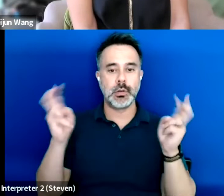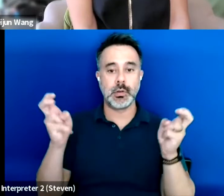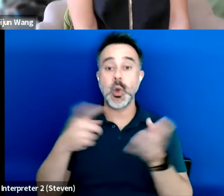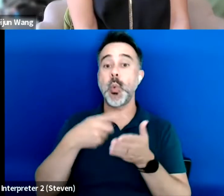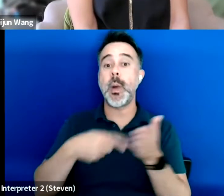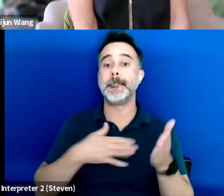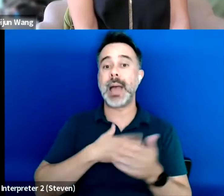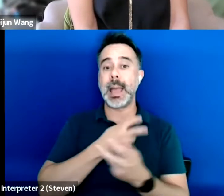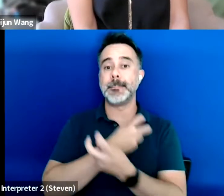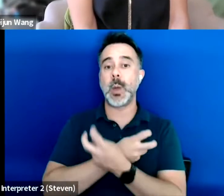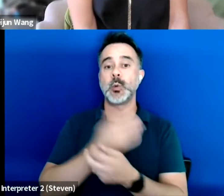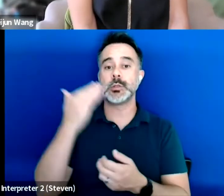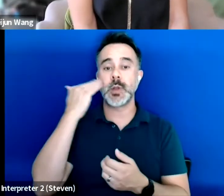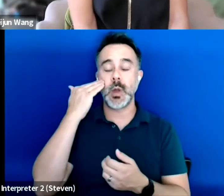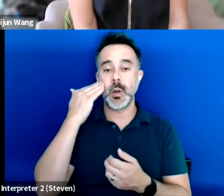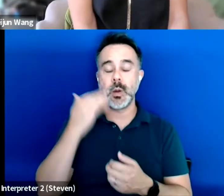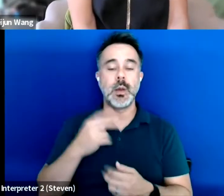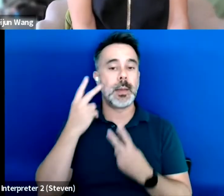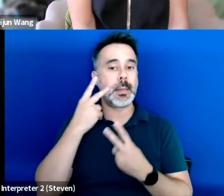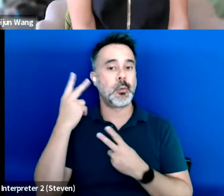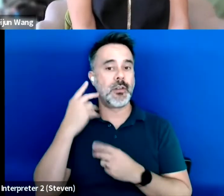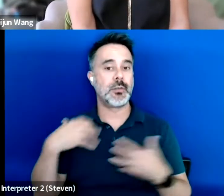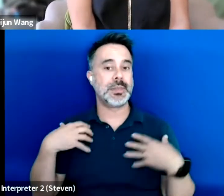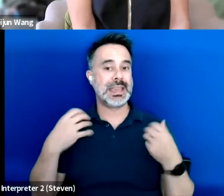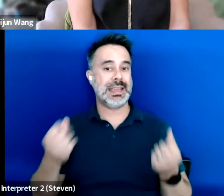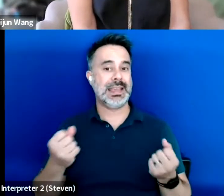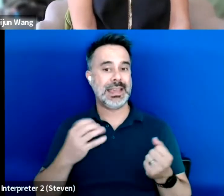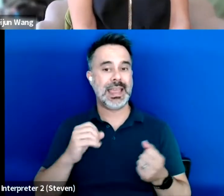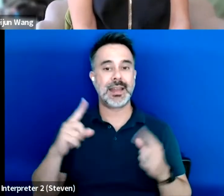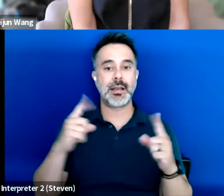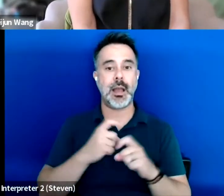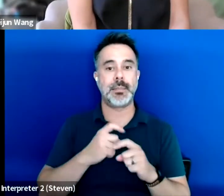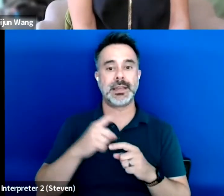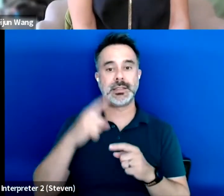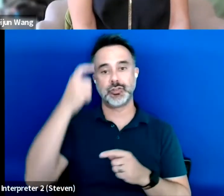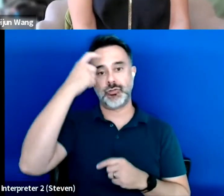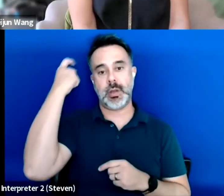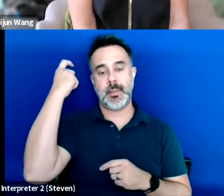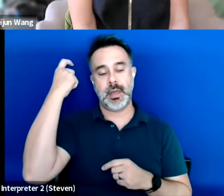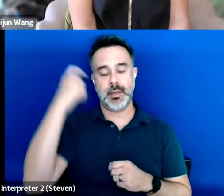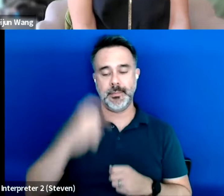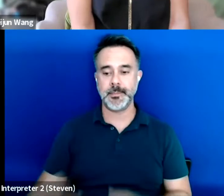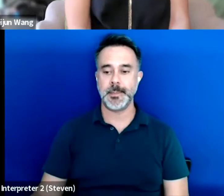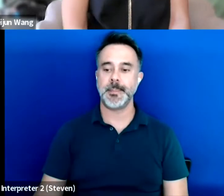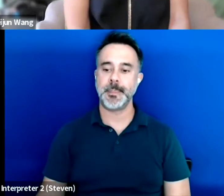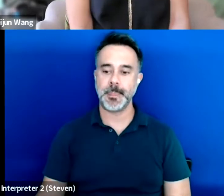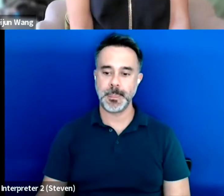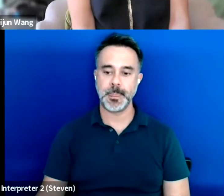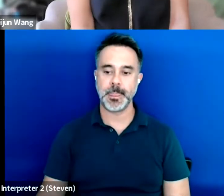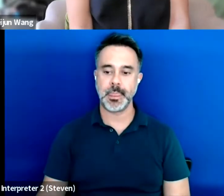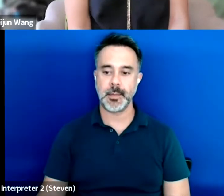because this is a book talk, after all, Stephanie and I had chosen a couple excerpts